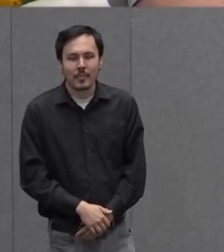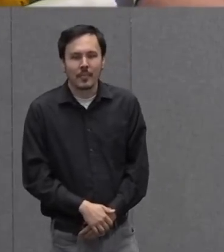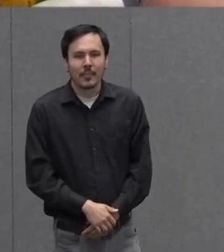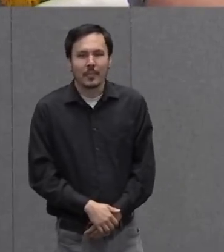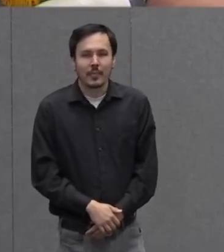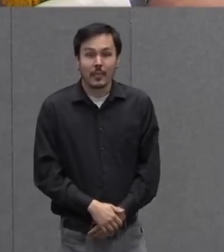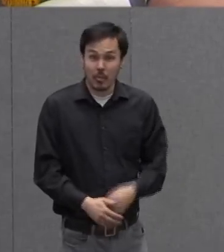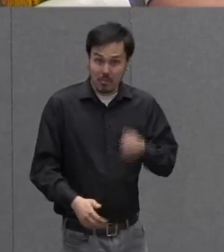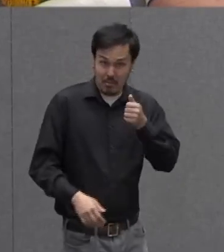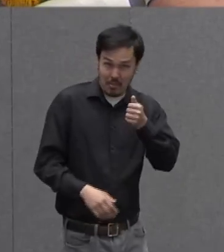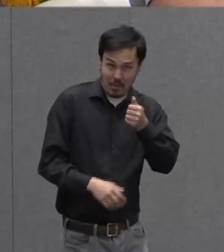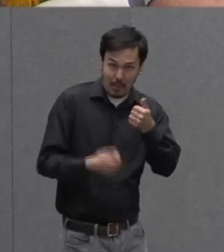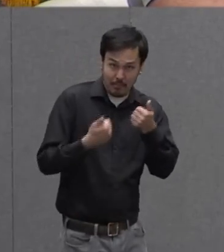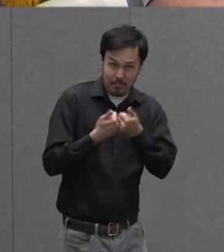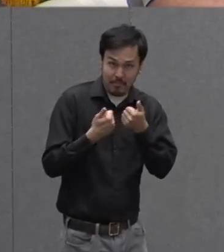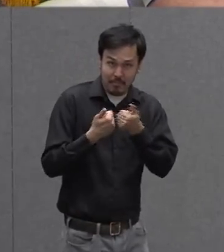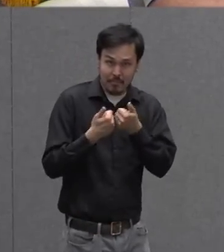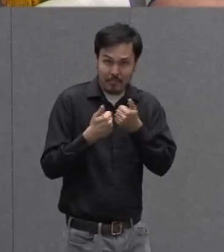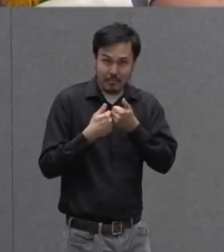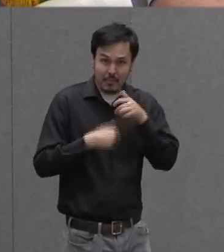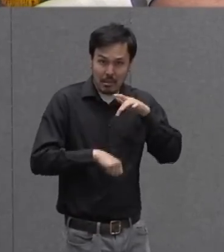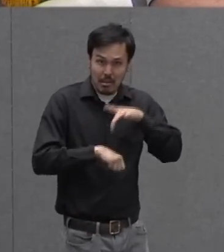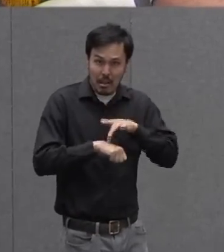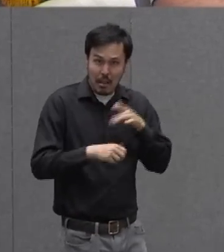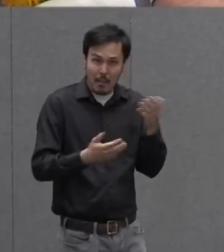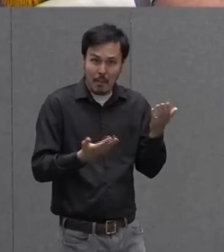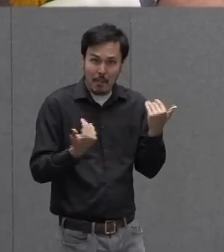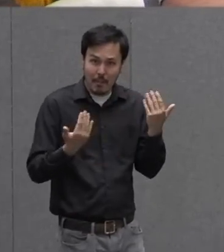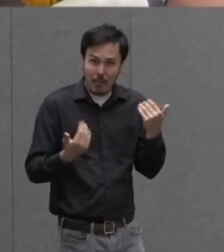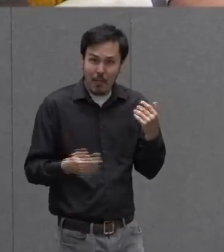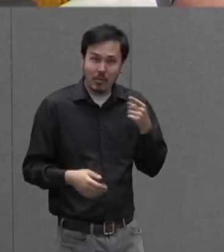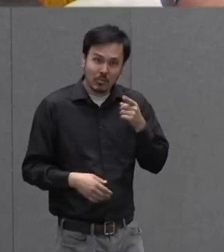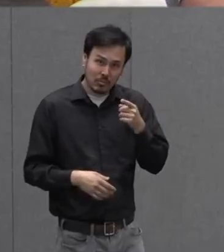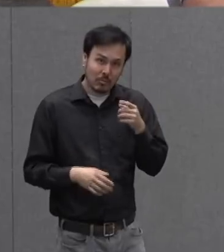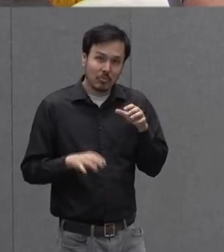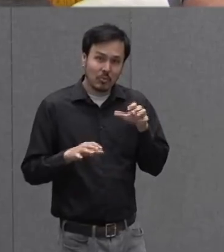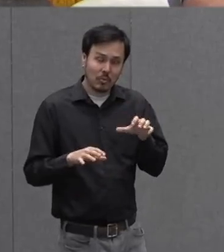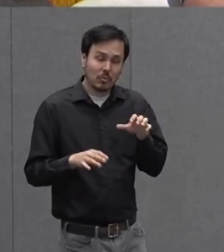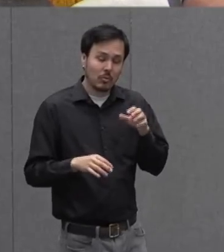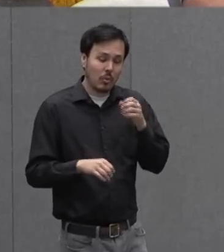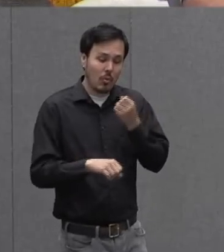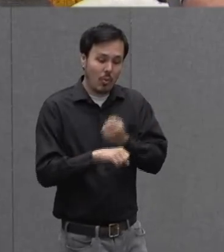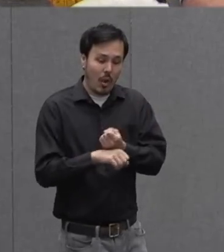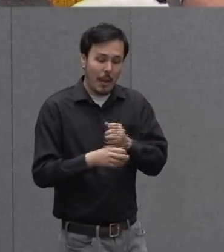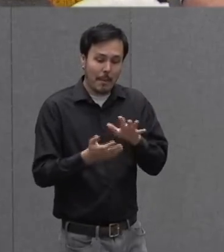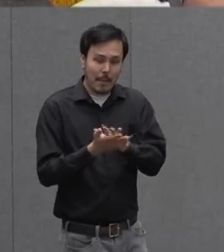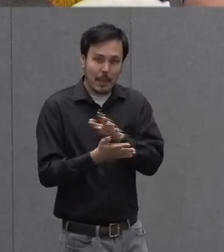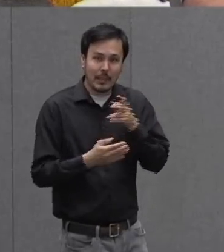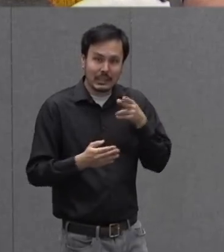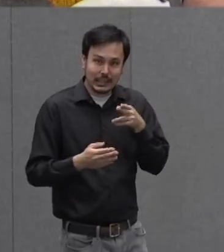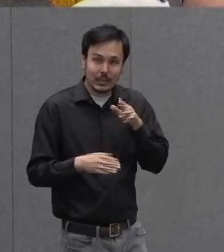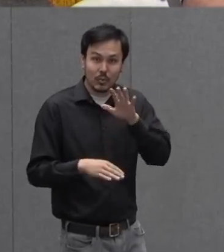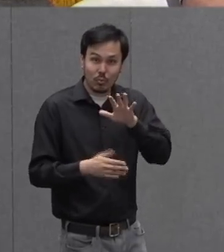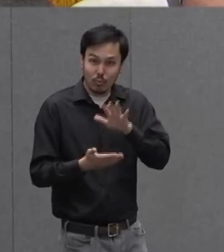Have you ever played rock, paper, scissors with friends at your school? I really think that this is a fun game